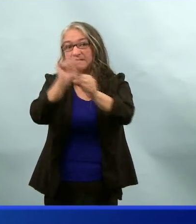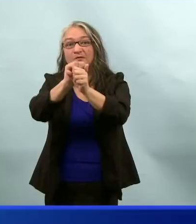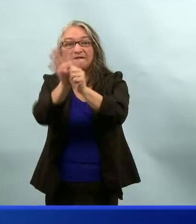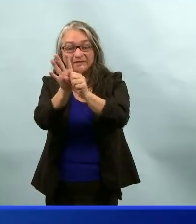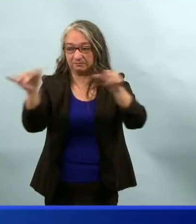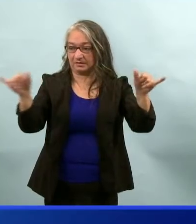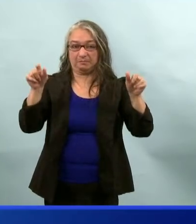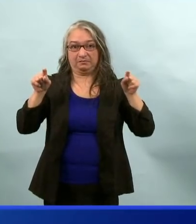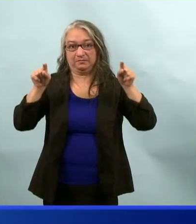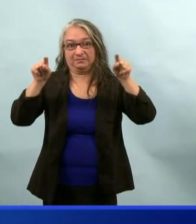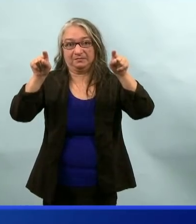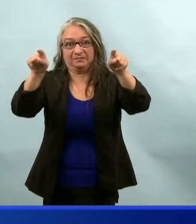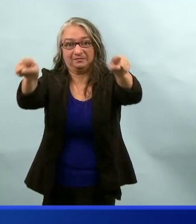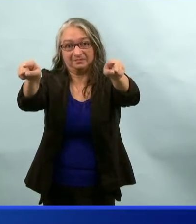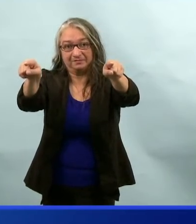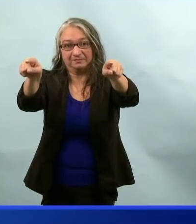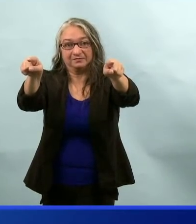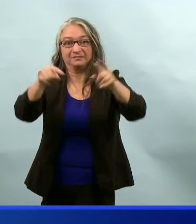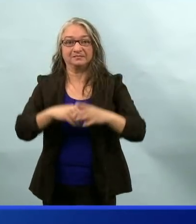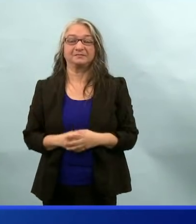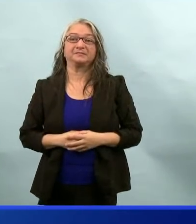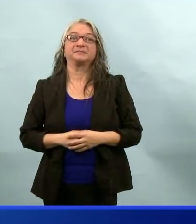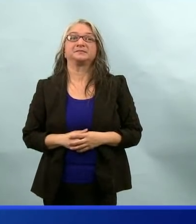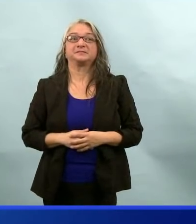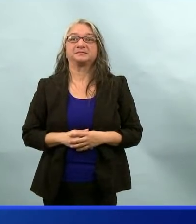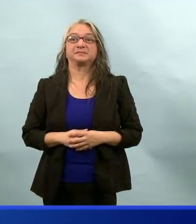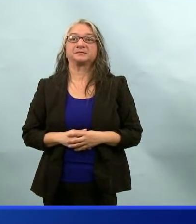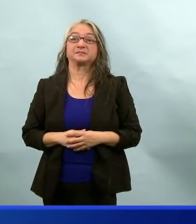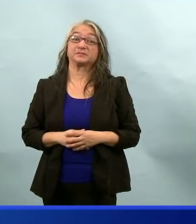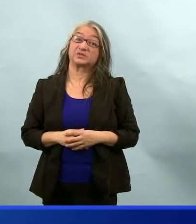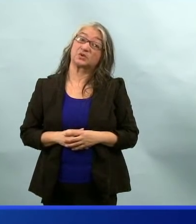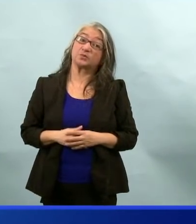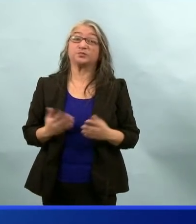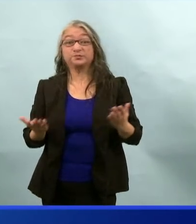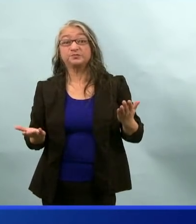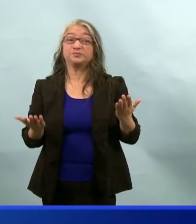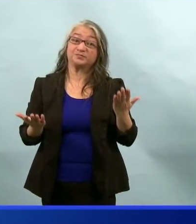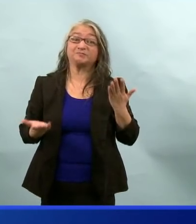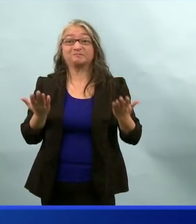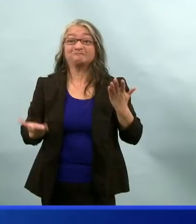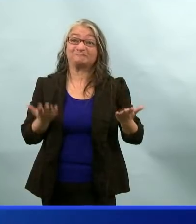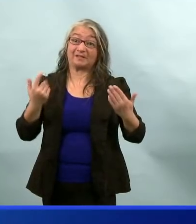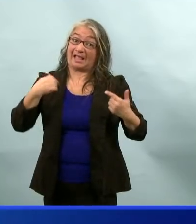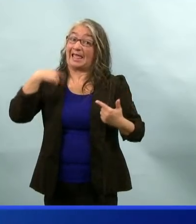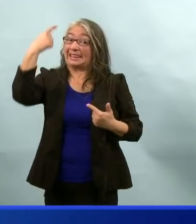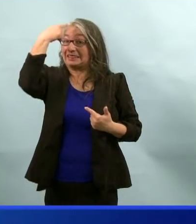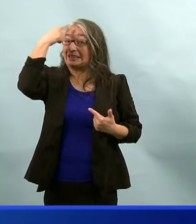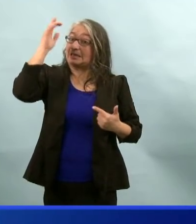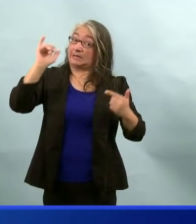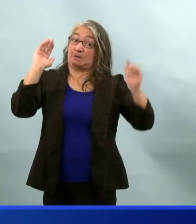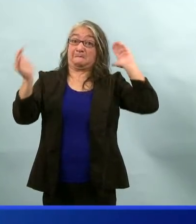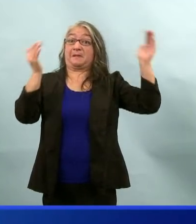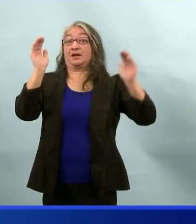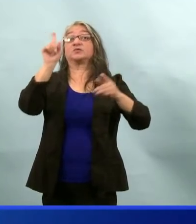different so my statements are based on what we see with other vaccines and anticipating that a